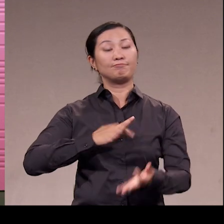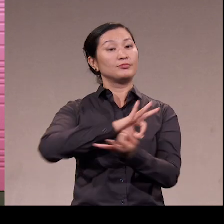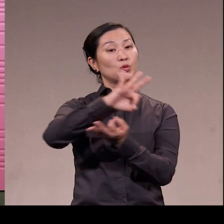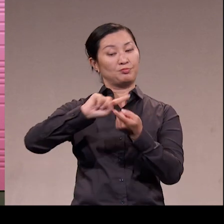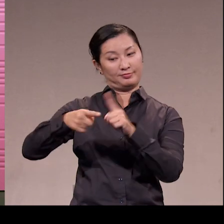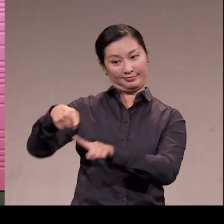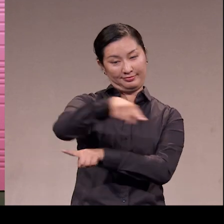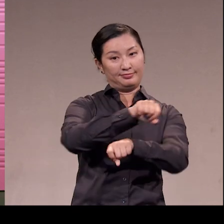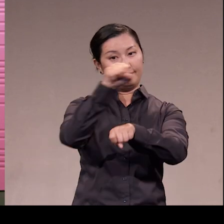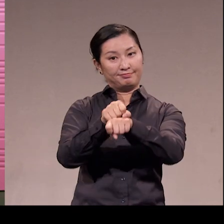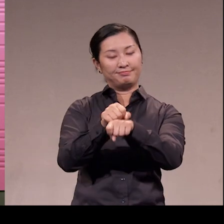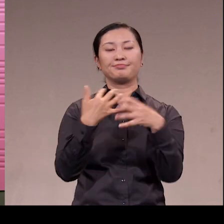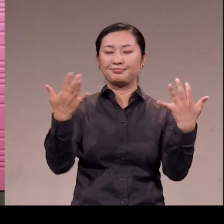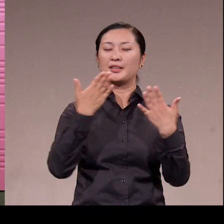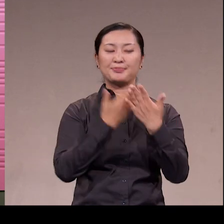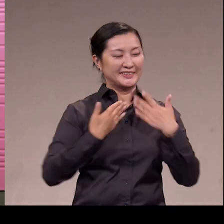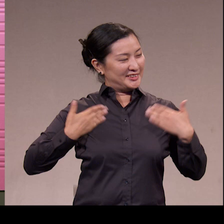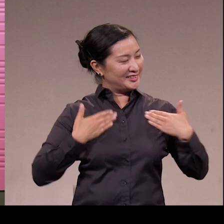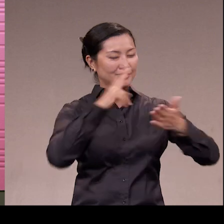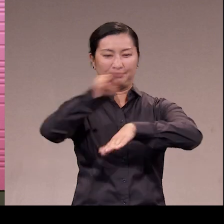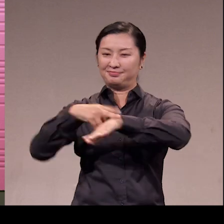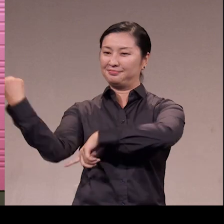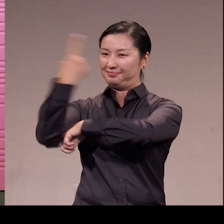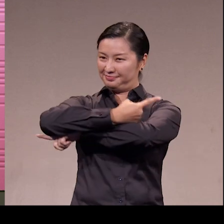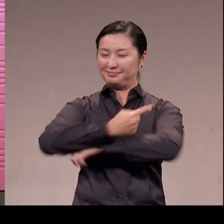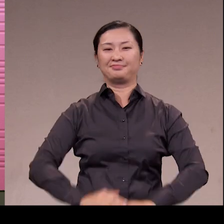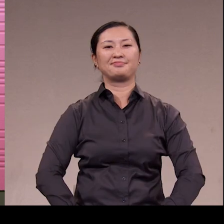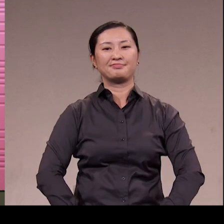Happy National Day! 50 years ago,